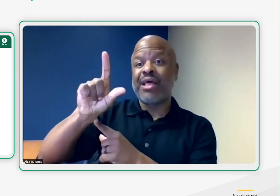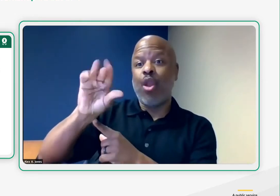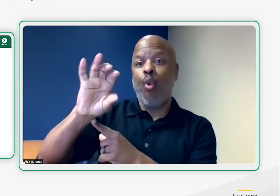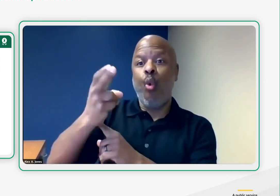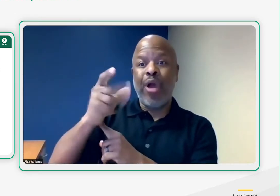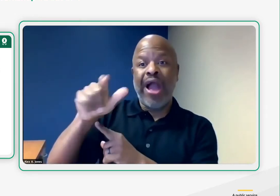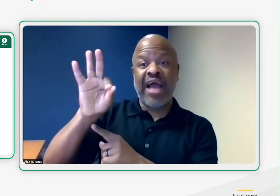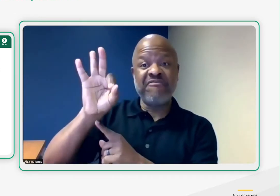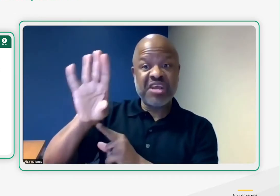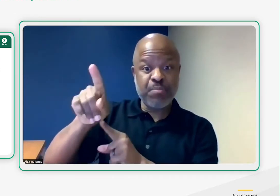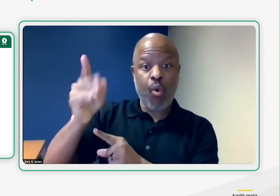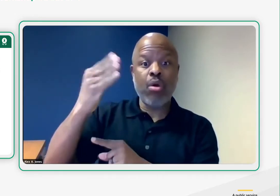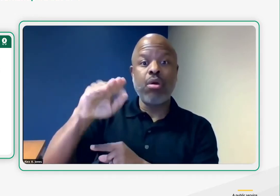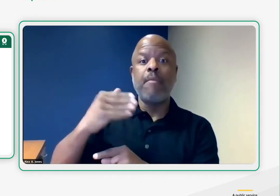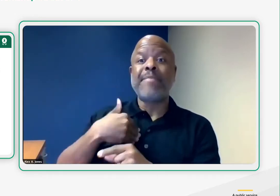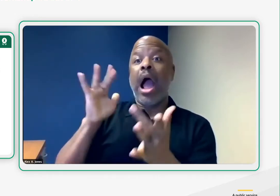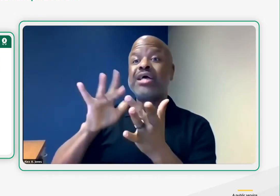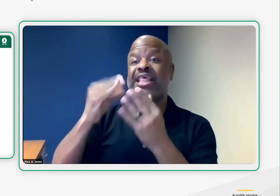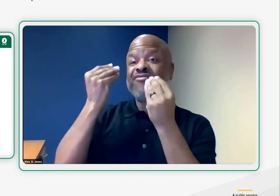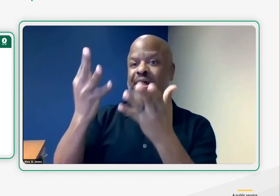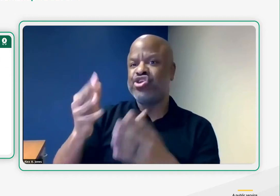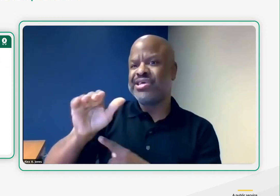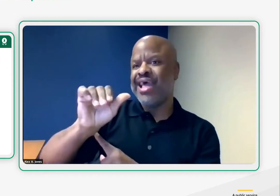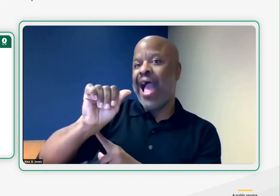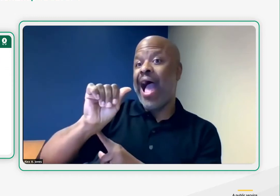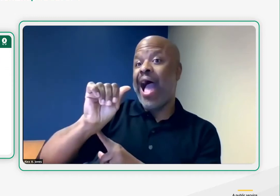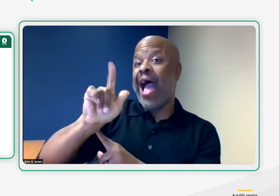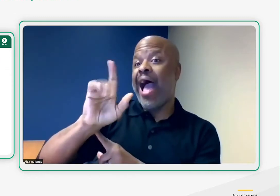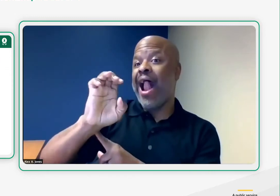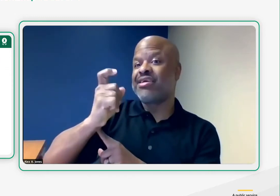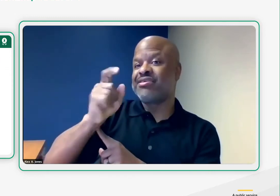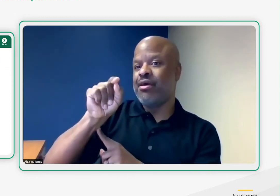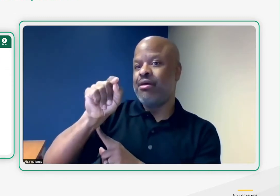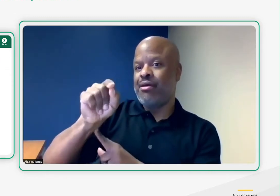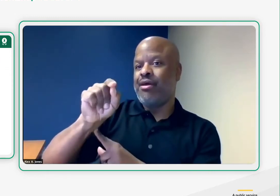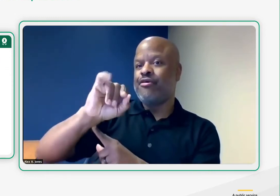Additionally, I will have my contact information here.